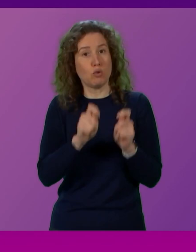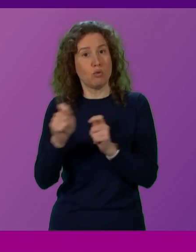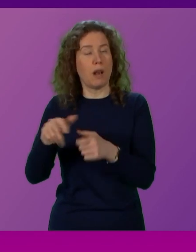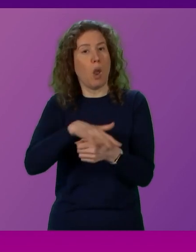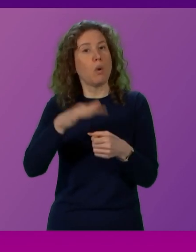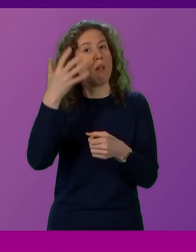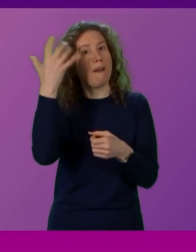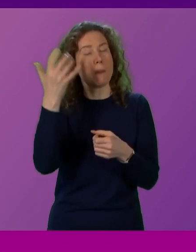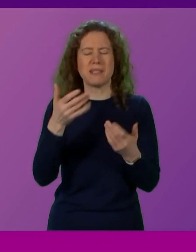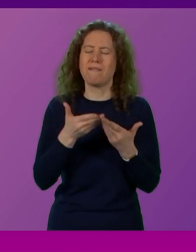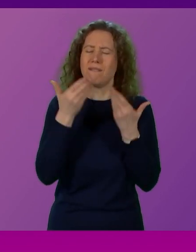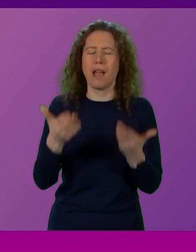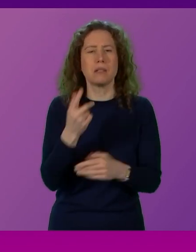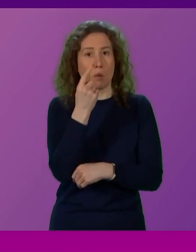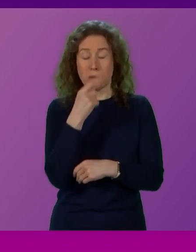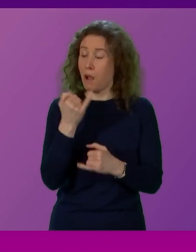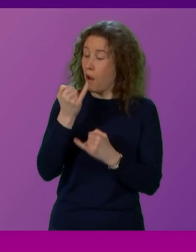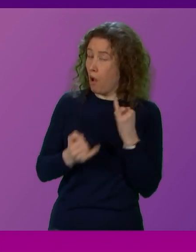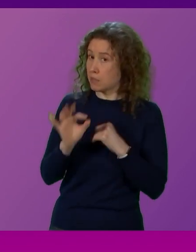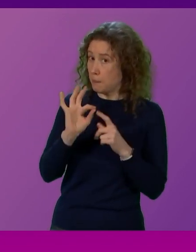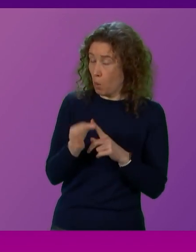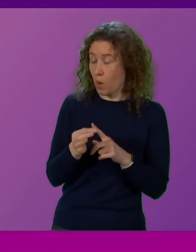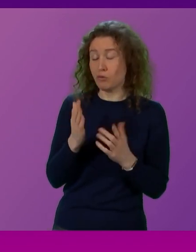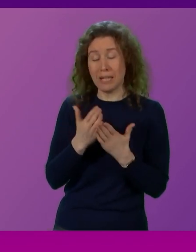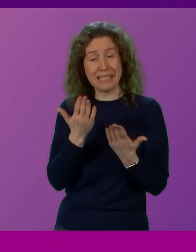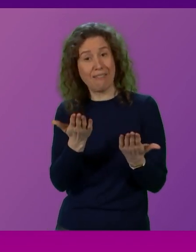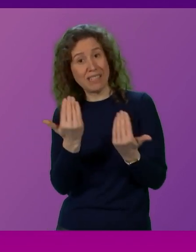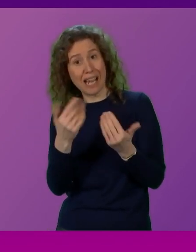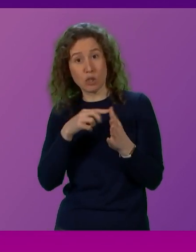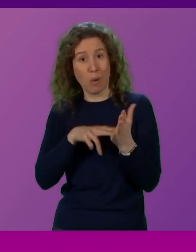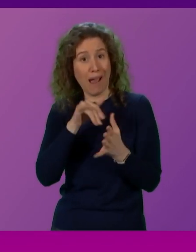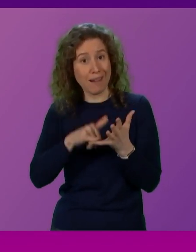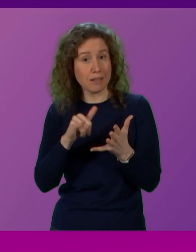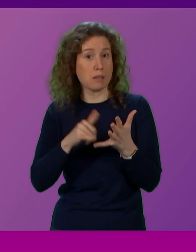Finally, I make an invitation to Anas Sarwar and to any member across the chamber: if,